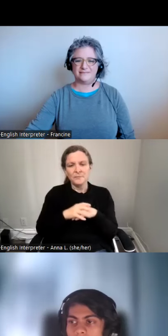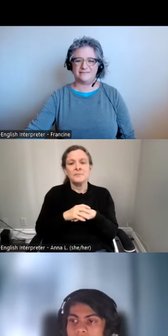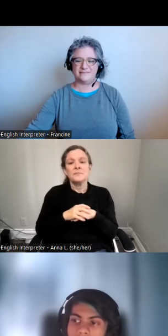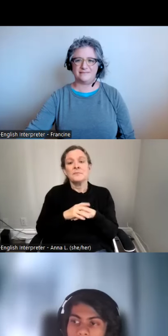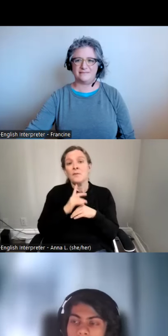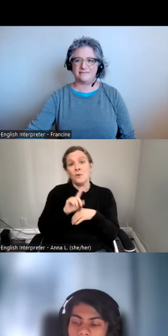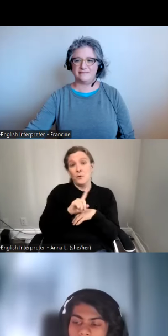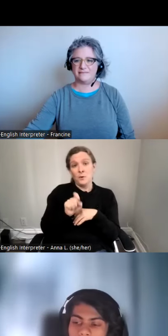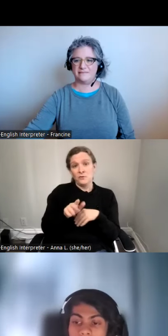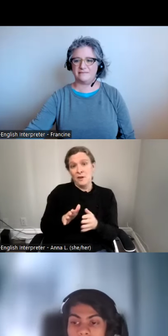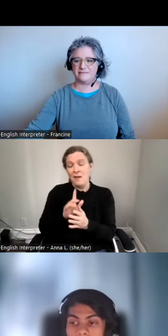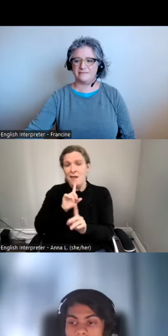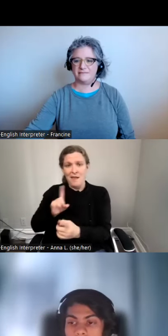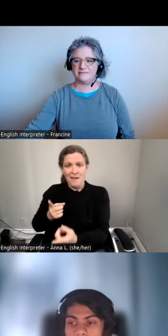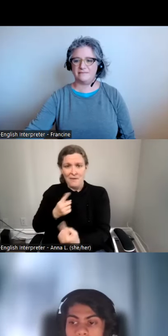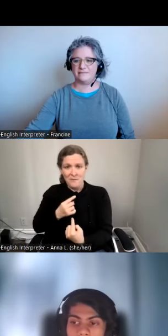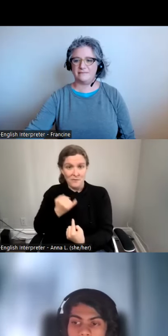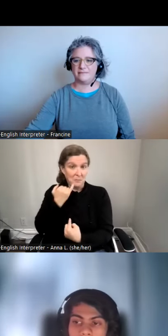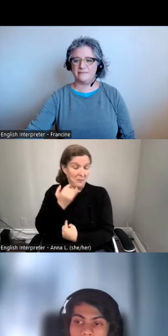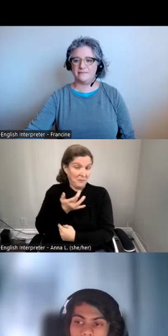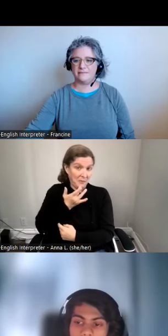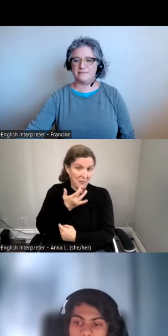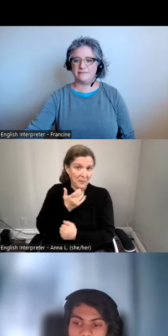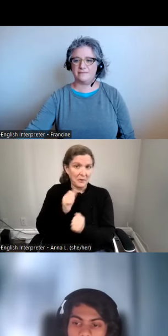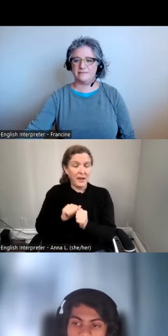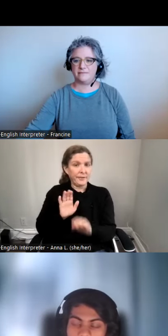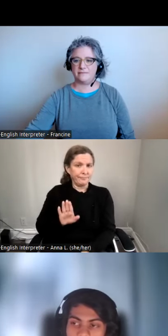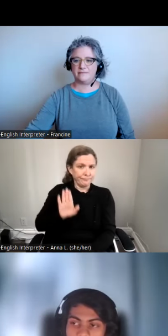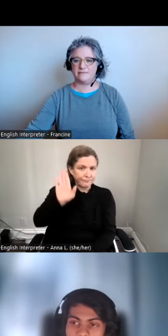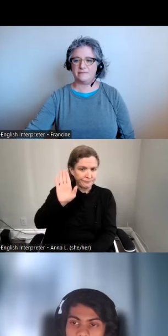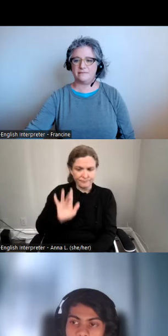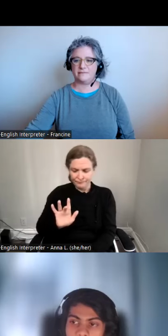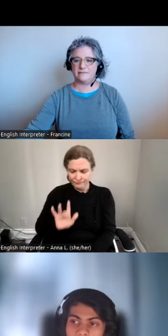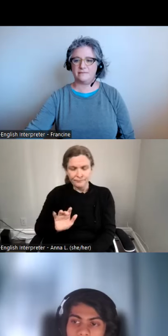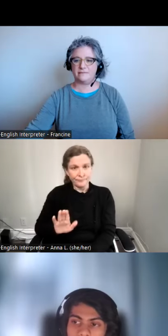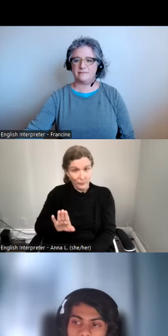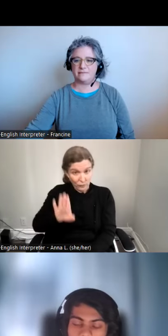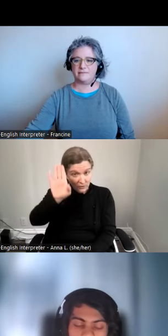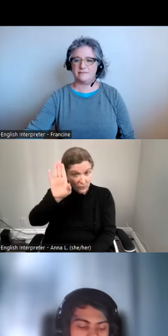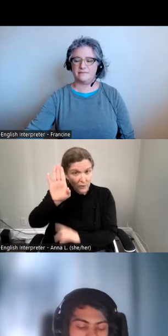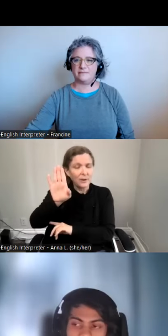accessories. I have short-ish black hair For the Q &A questions, if you would